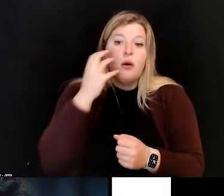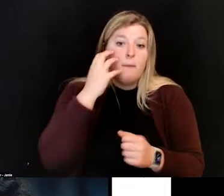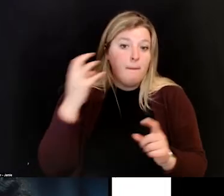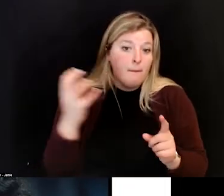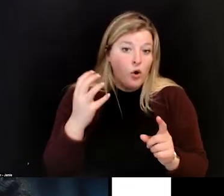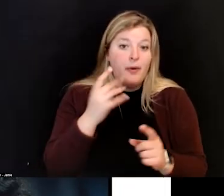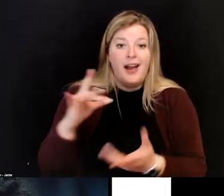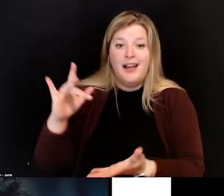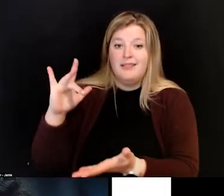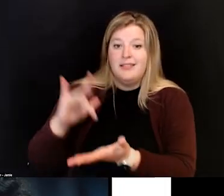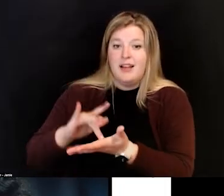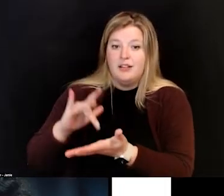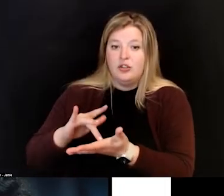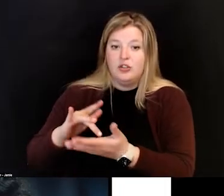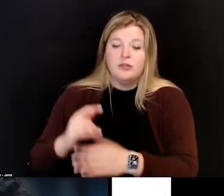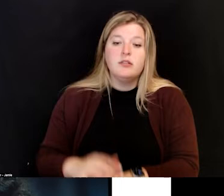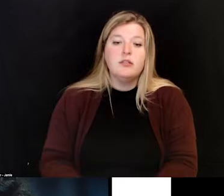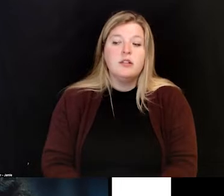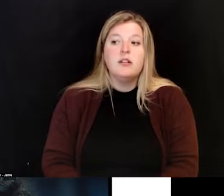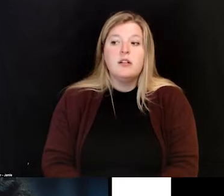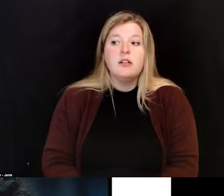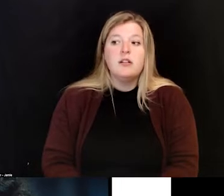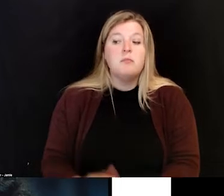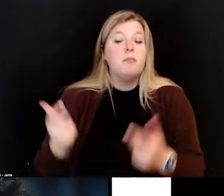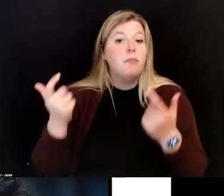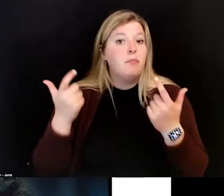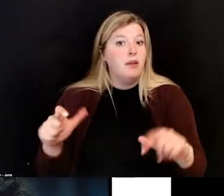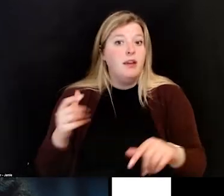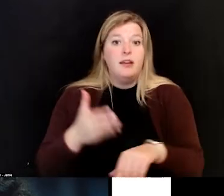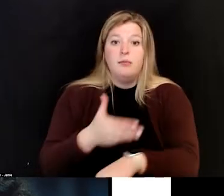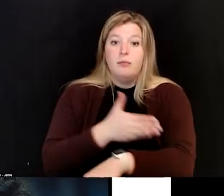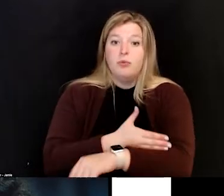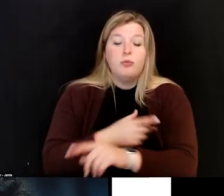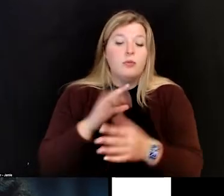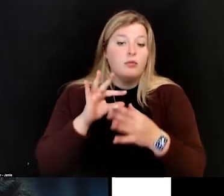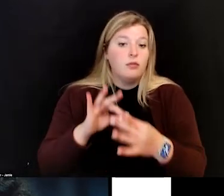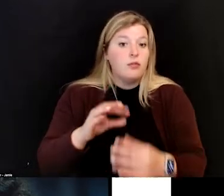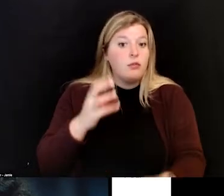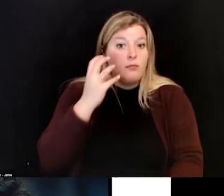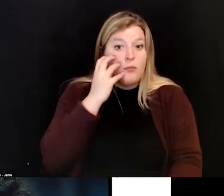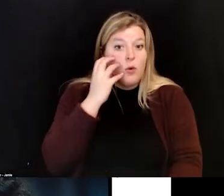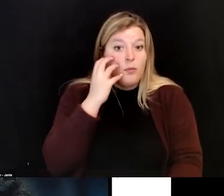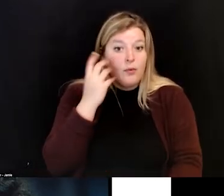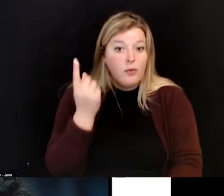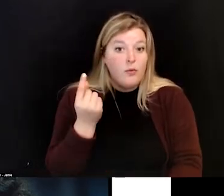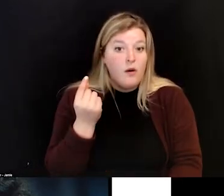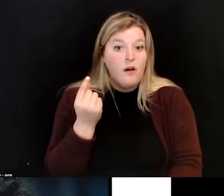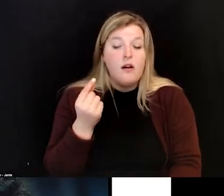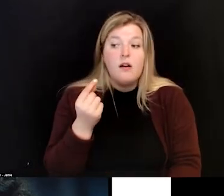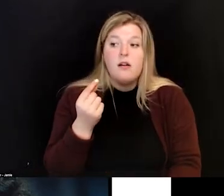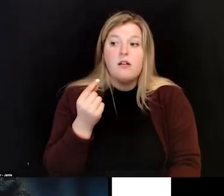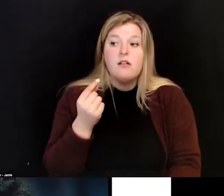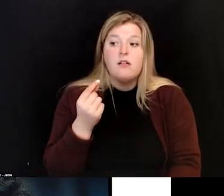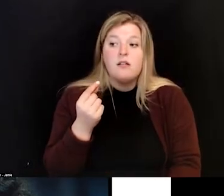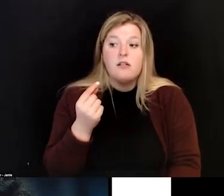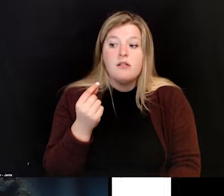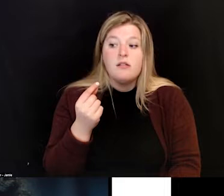And so really, one of the big improvements in mobile is around--or one of the big considerations in mobile